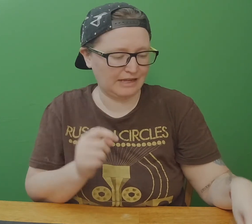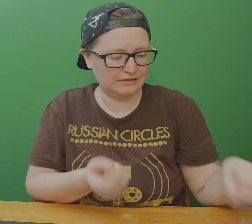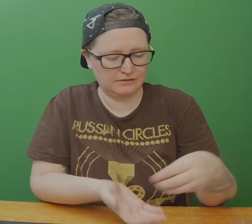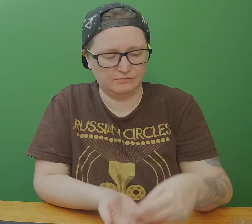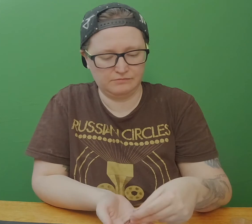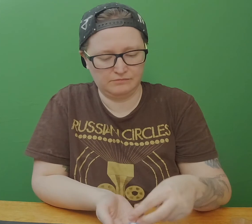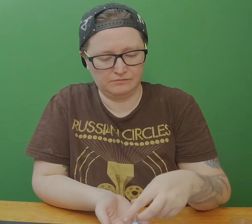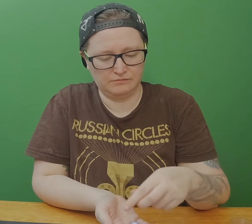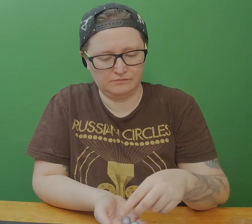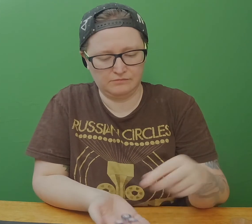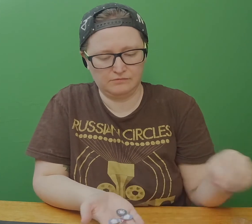and then you have your status effects here